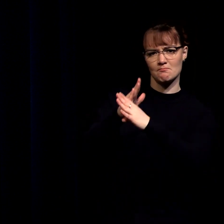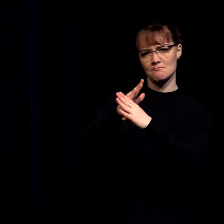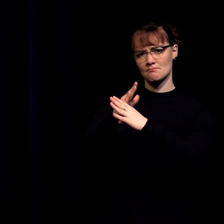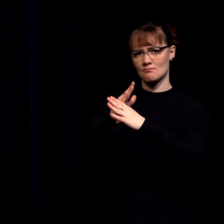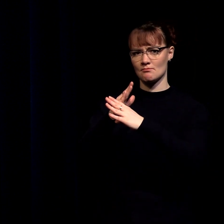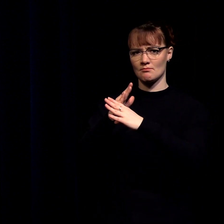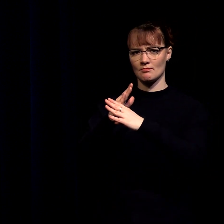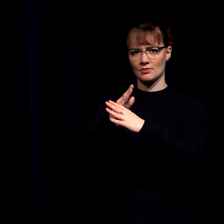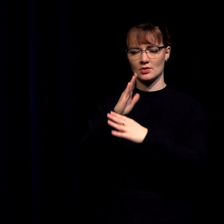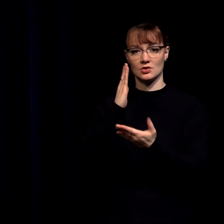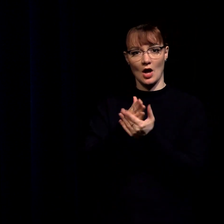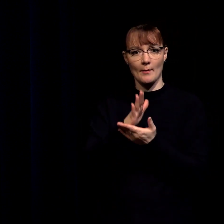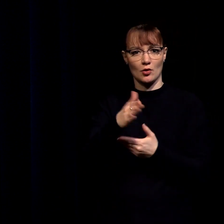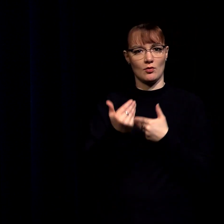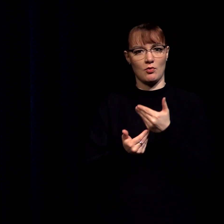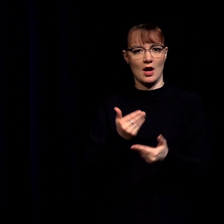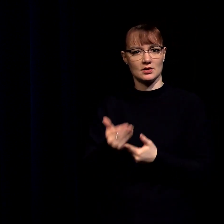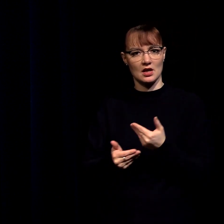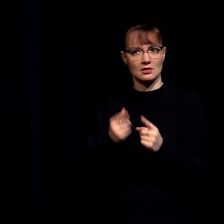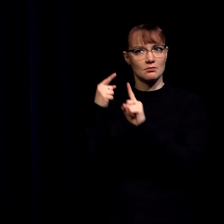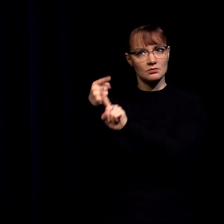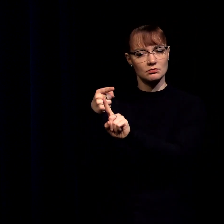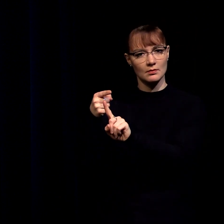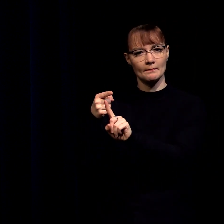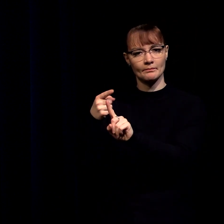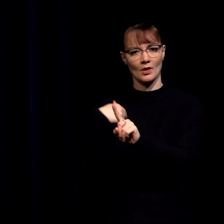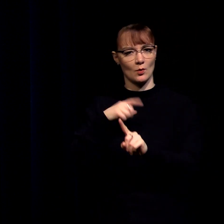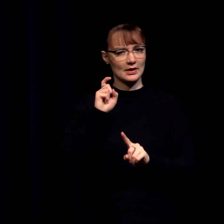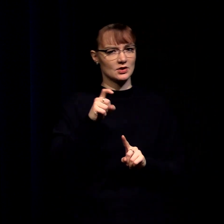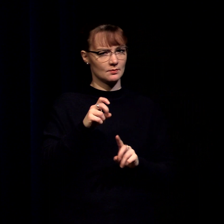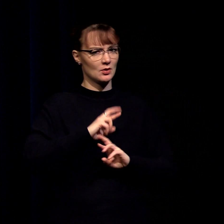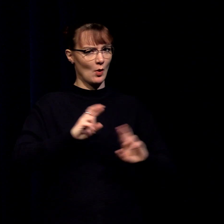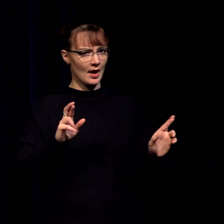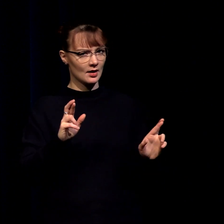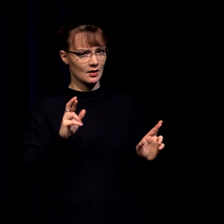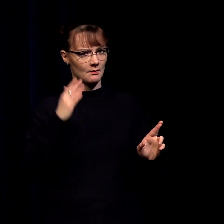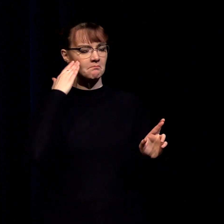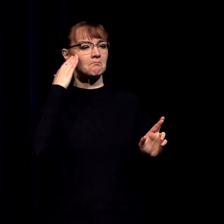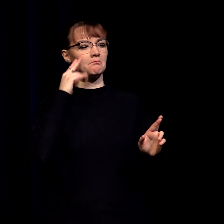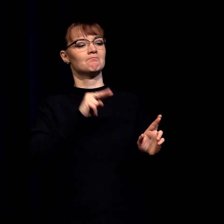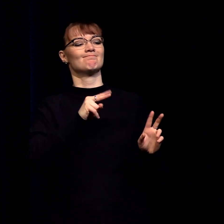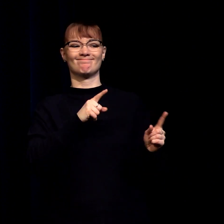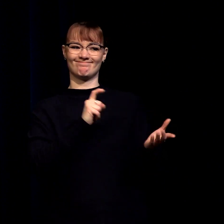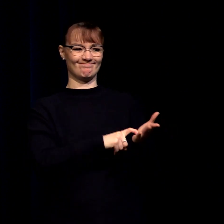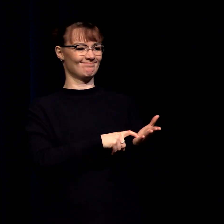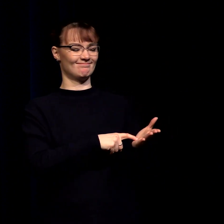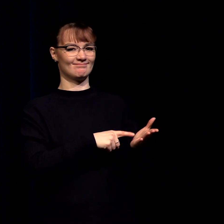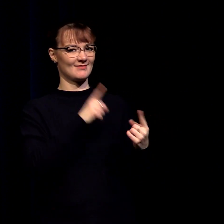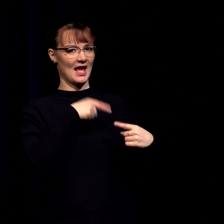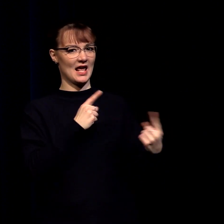mission. And we need to be aware. It's what happens when we